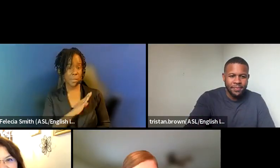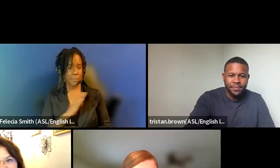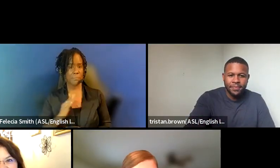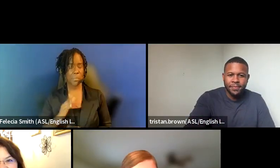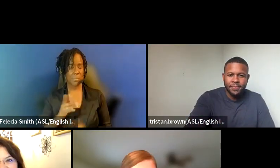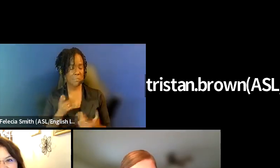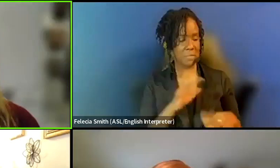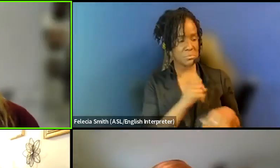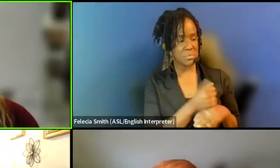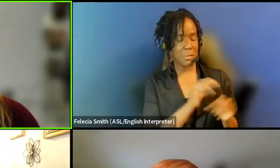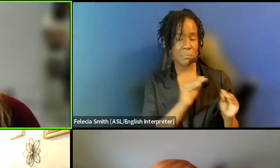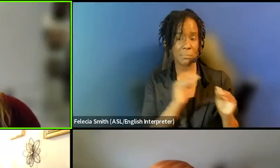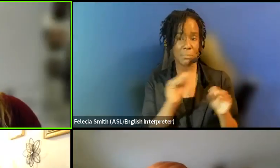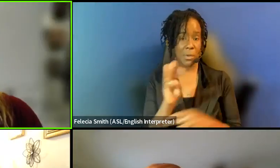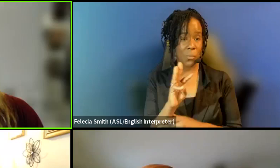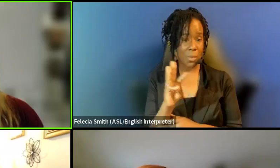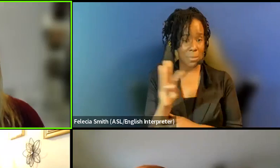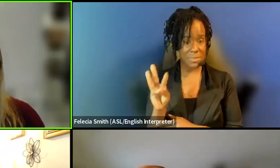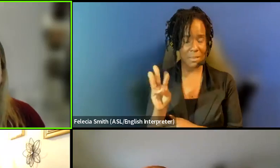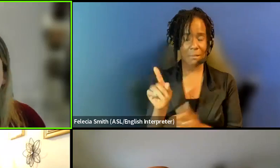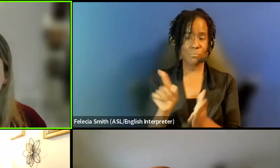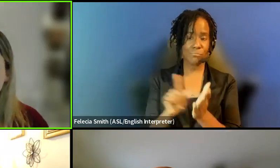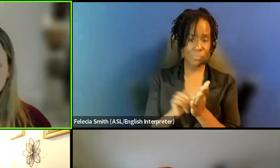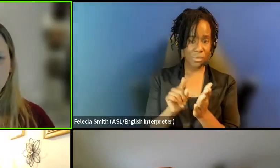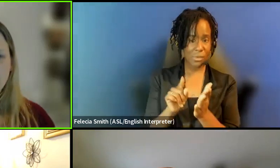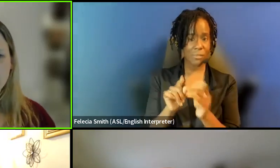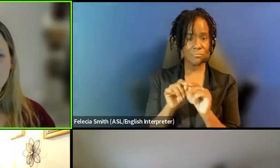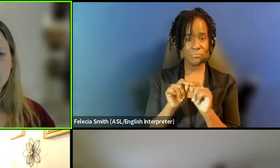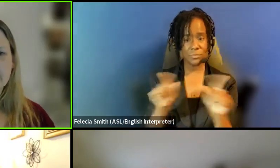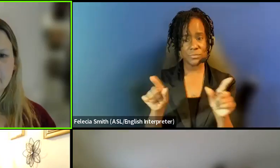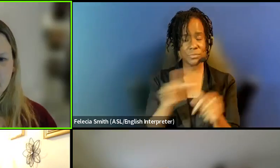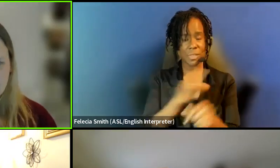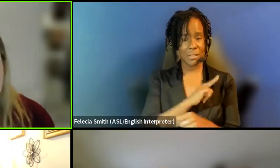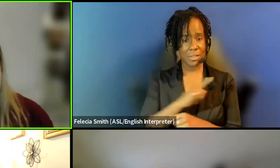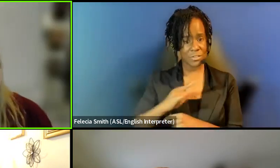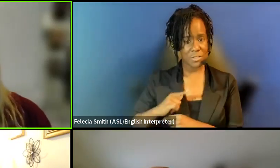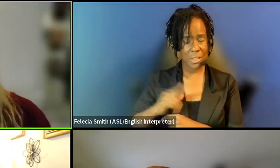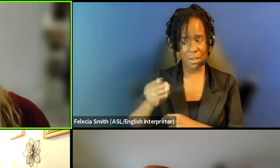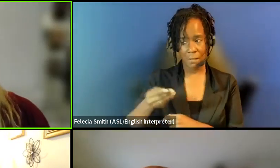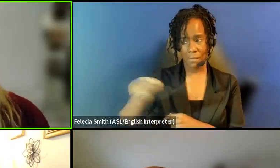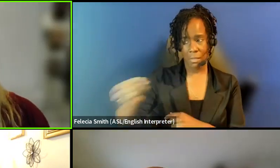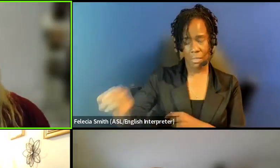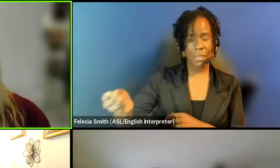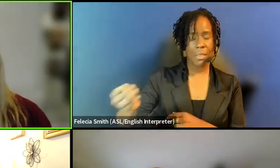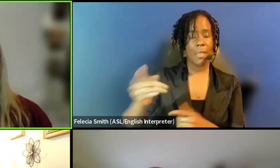any edits they think are necessary and then it is presented to the full board for their approval.